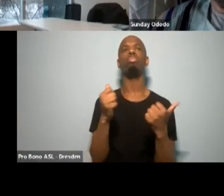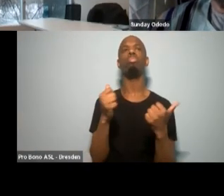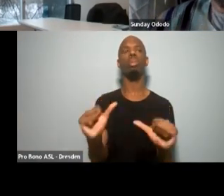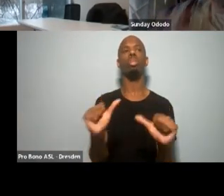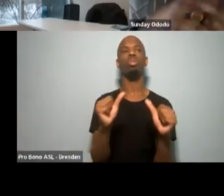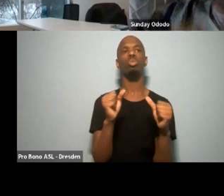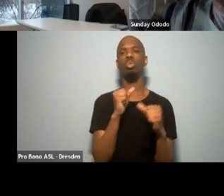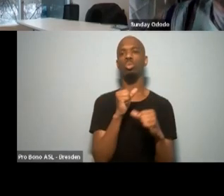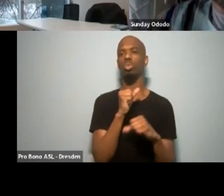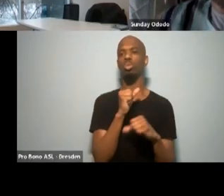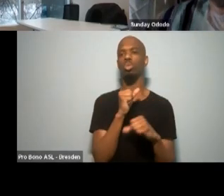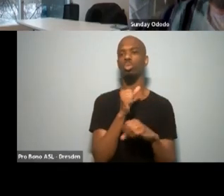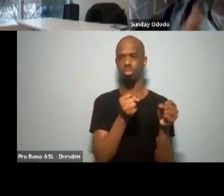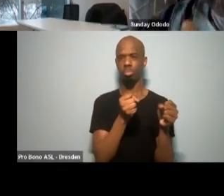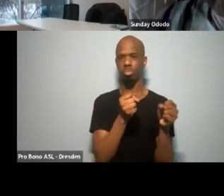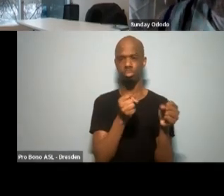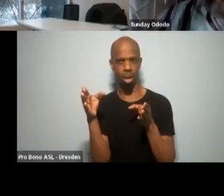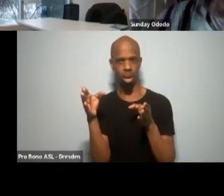for direct investments